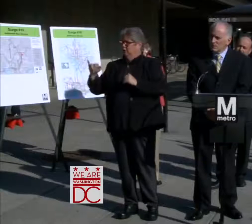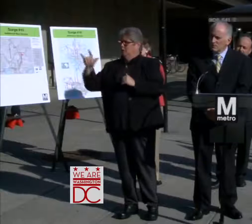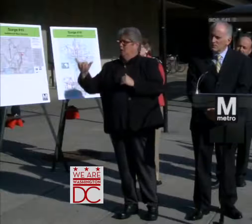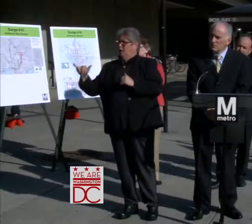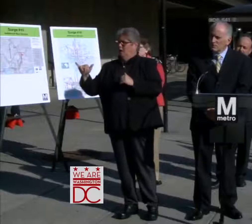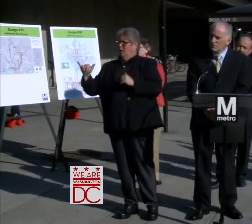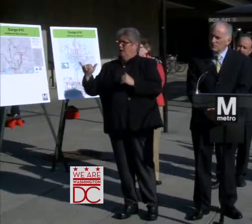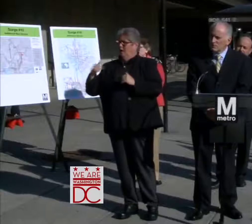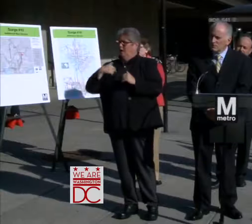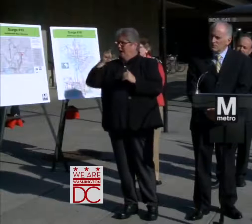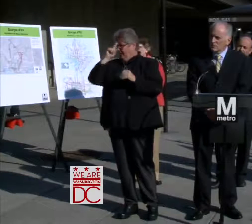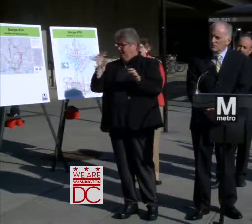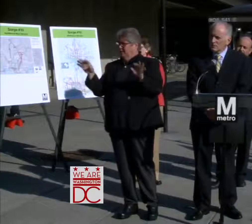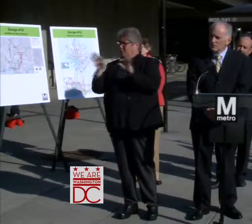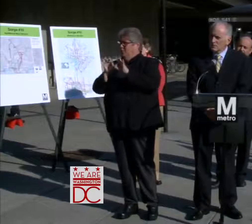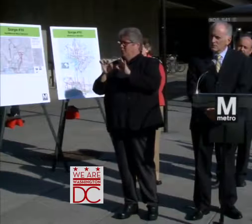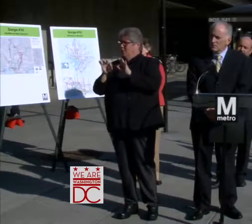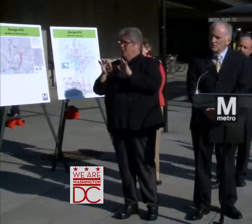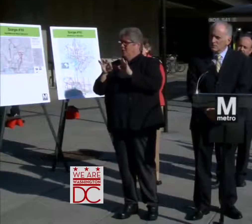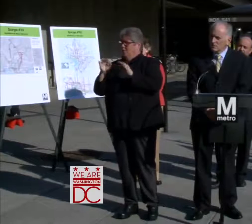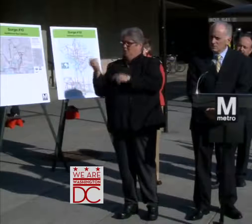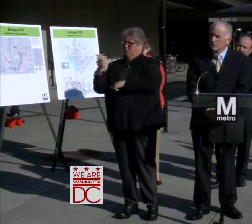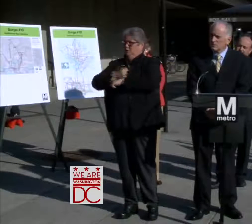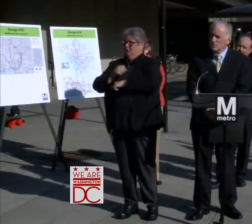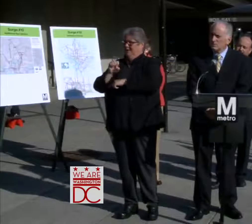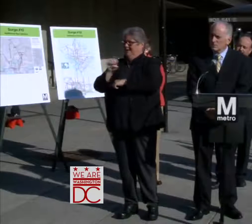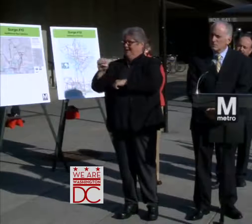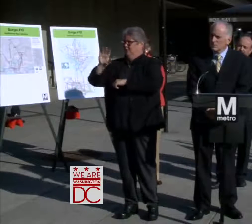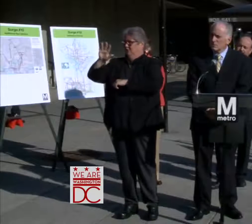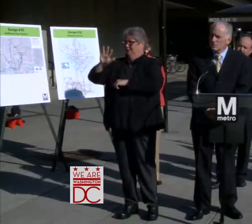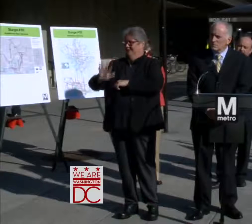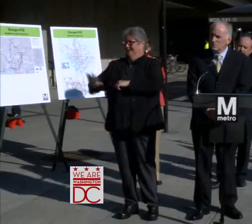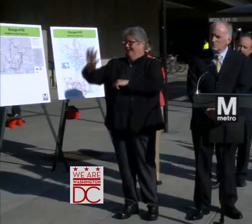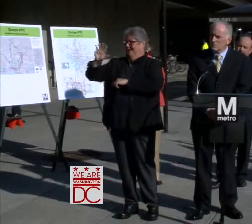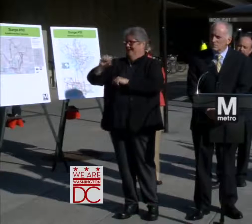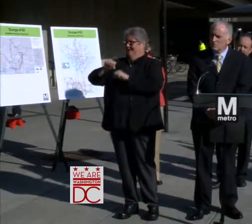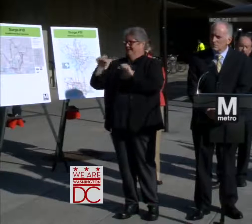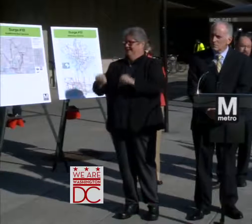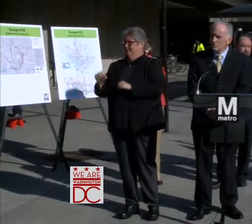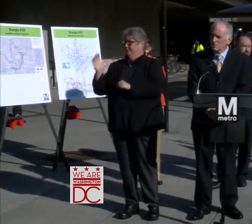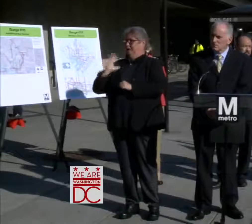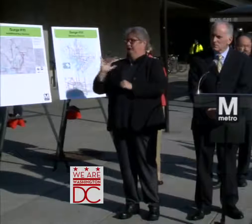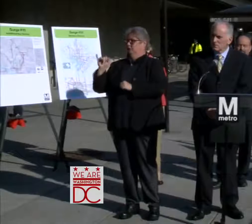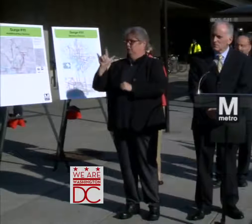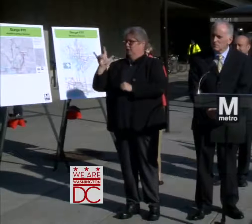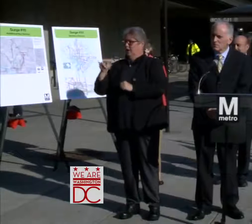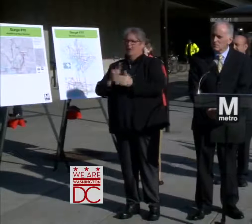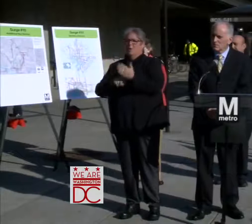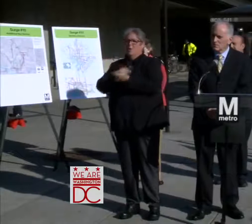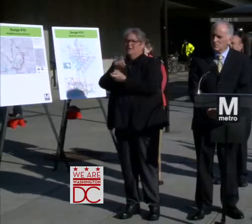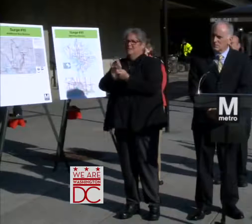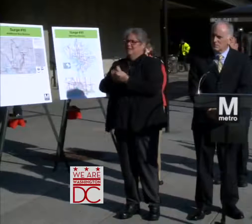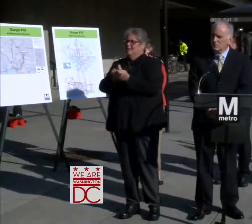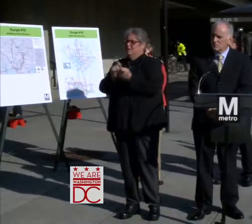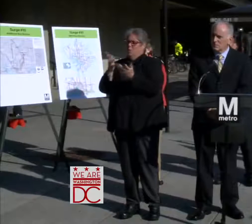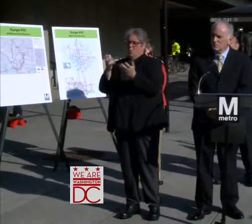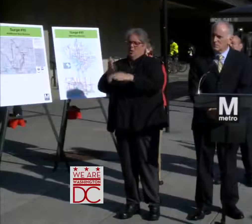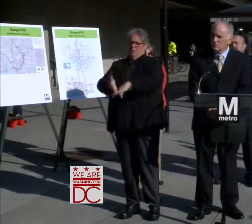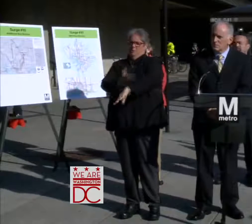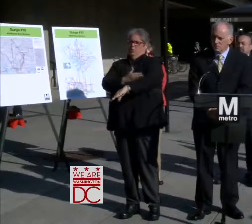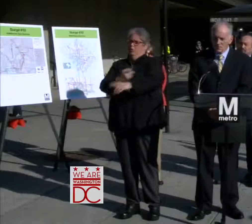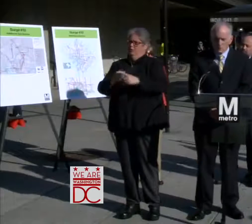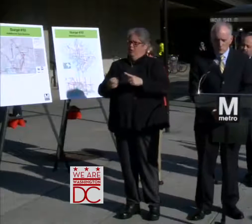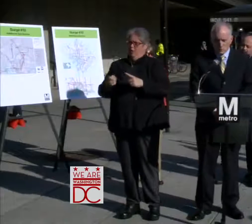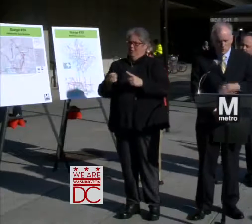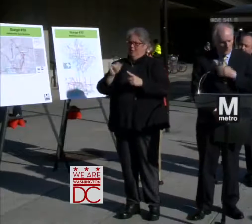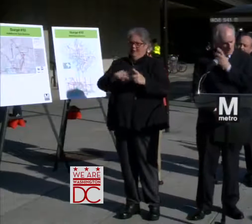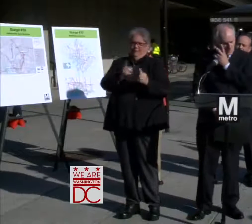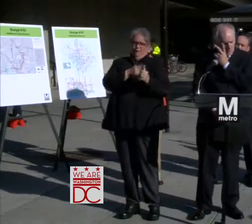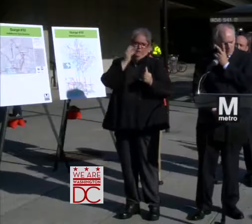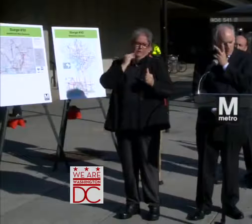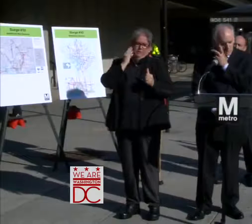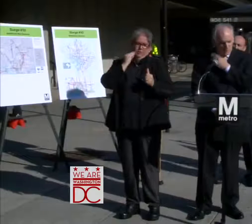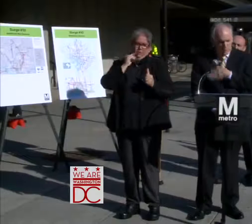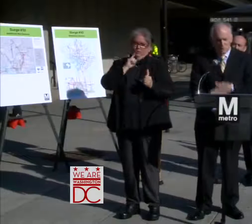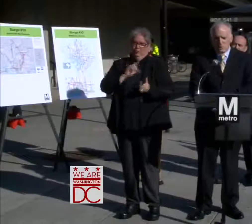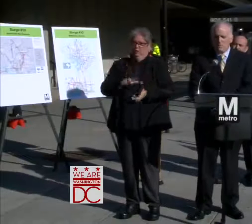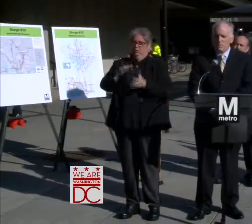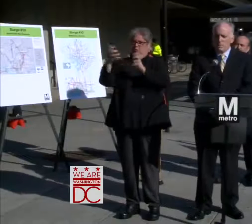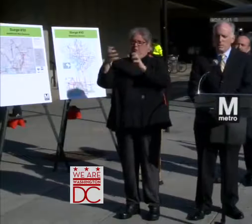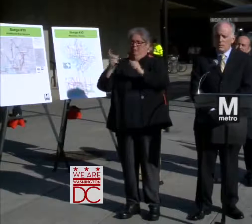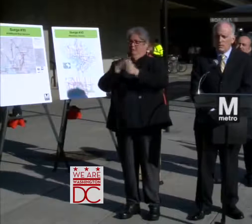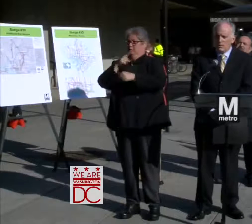I THINK IT WAS PRETTY WELL WHEN YOU SHUT DOWN THE EASTERN SIDE